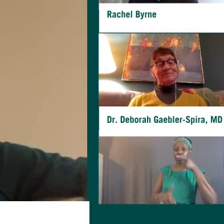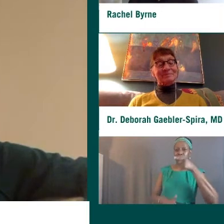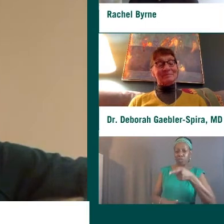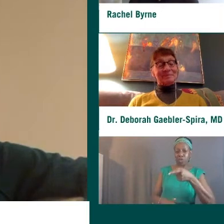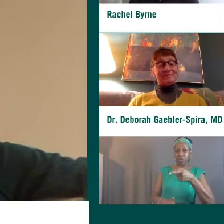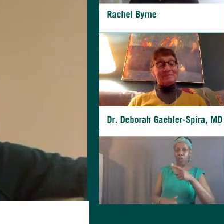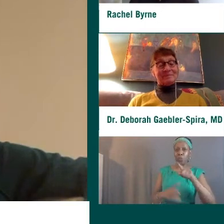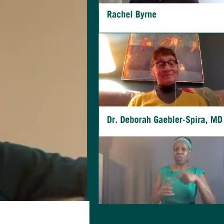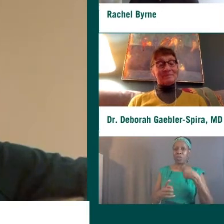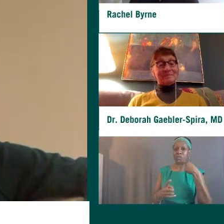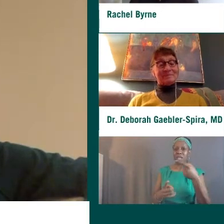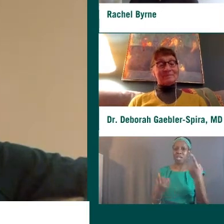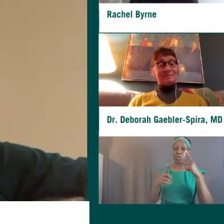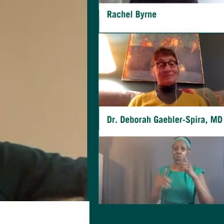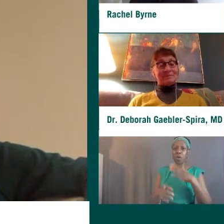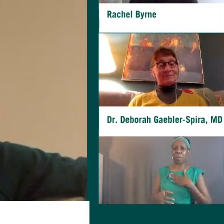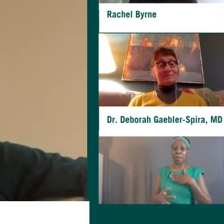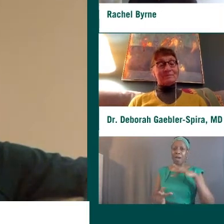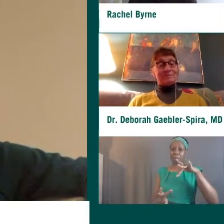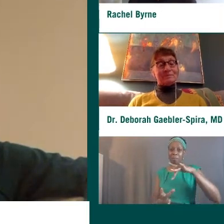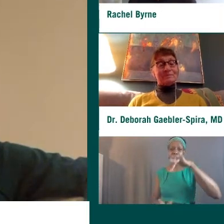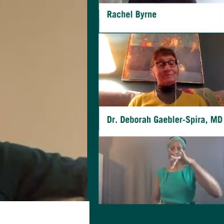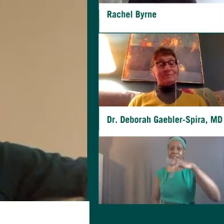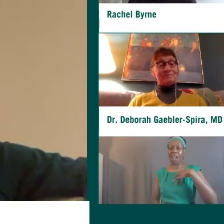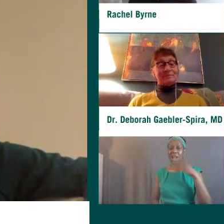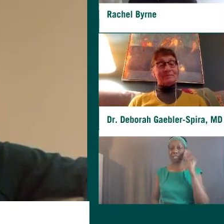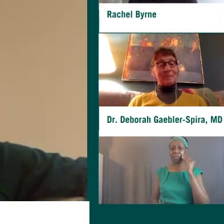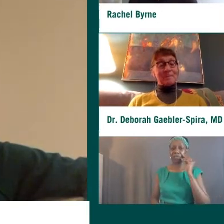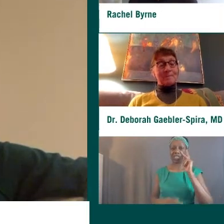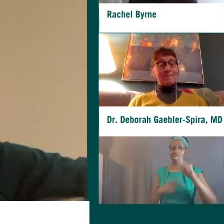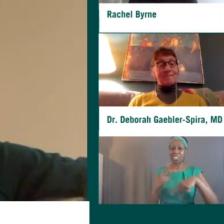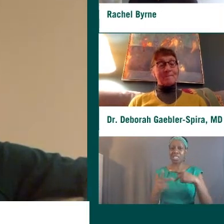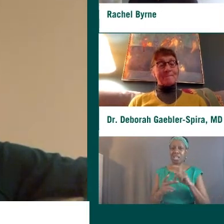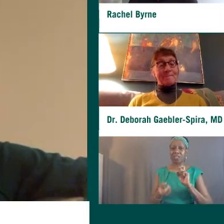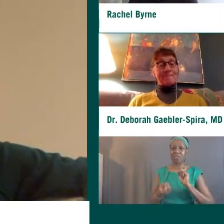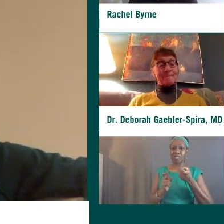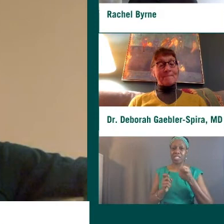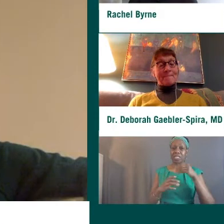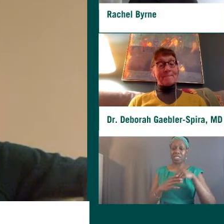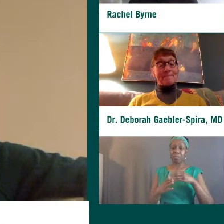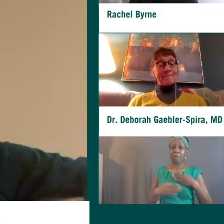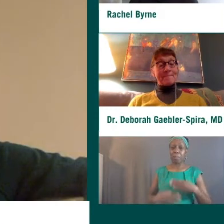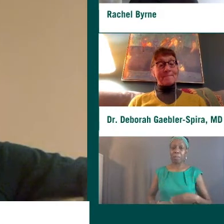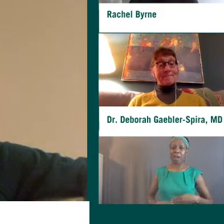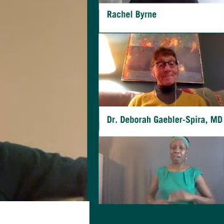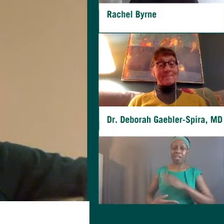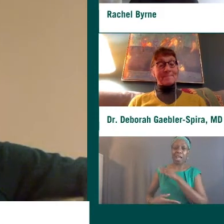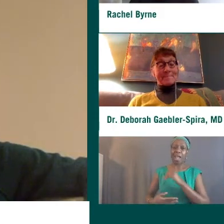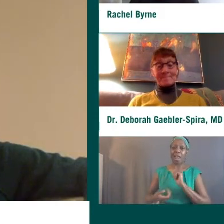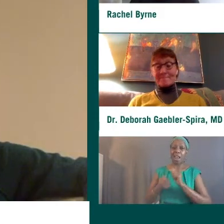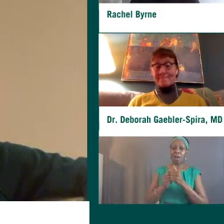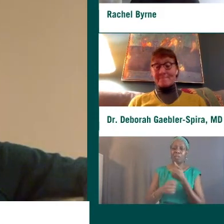And these is what's changing in my body and how it's making me feel." Dr. Gaebler. obviously you have been a part